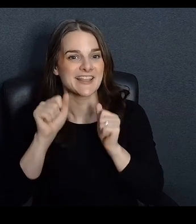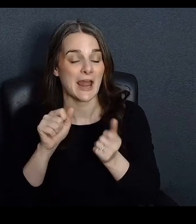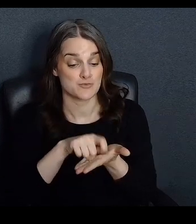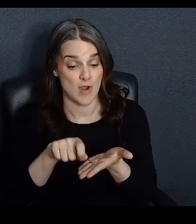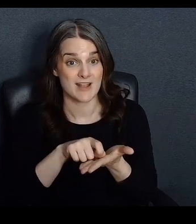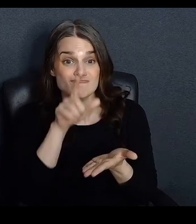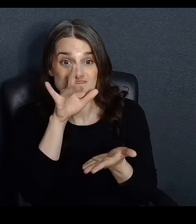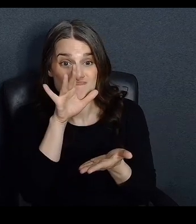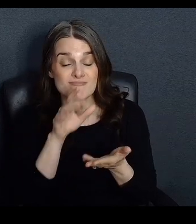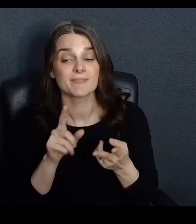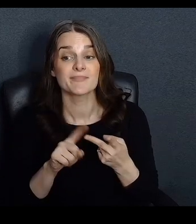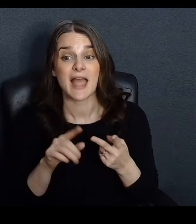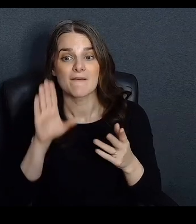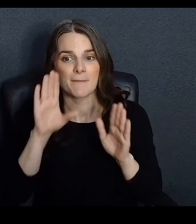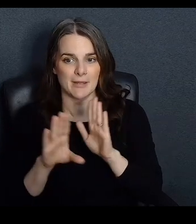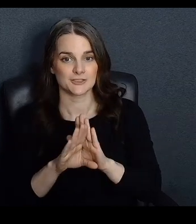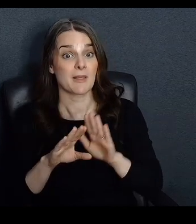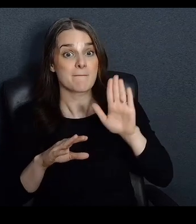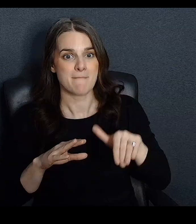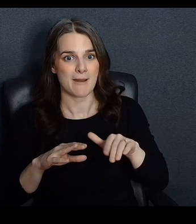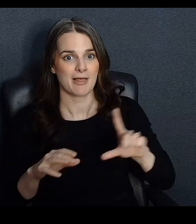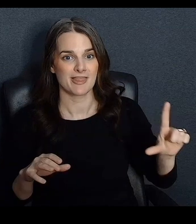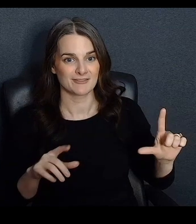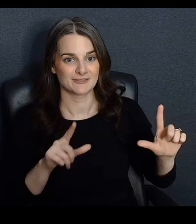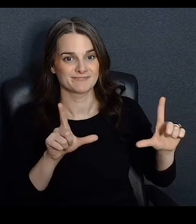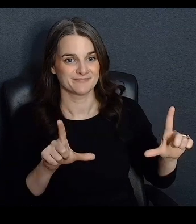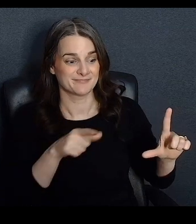There's a picture of one of these on the bottom-left corner.